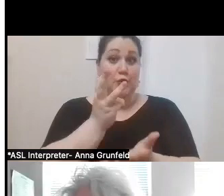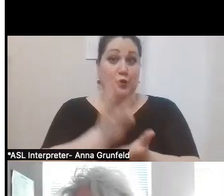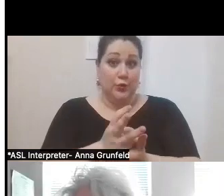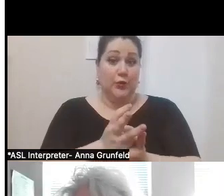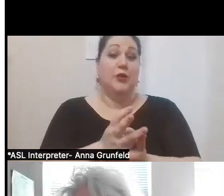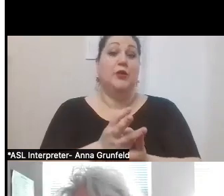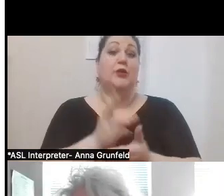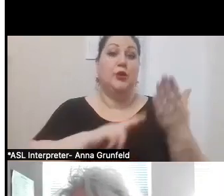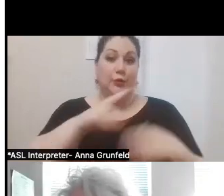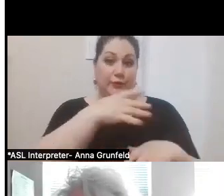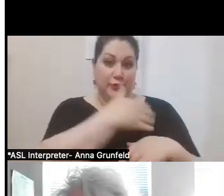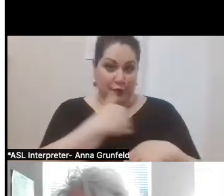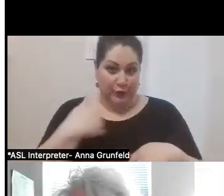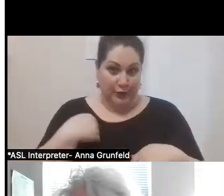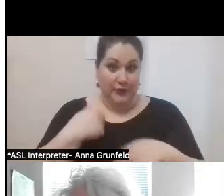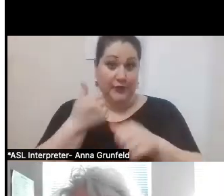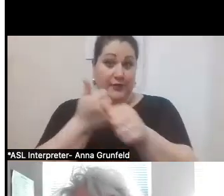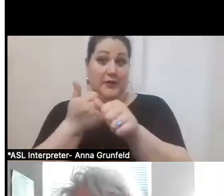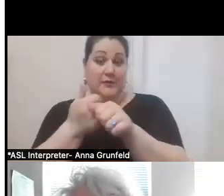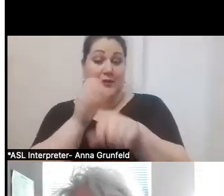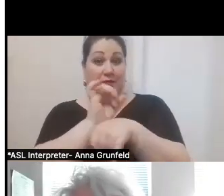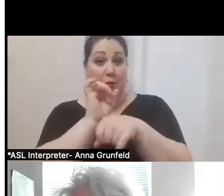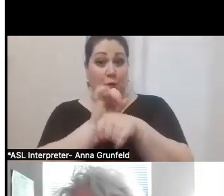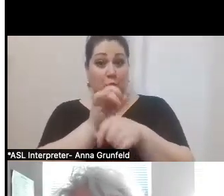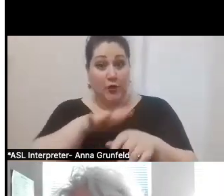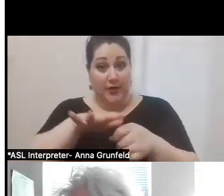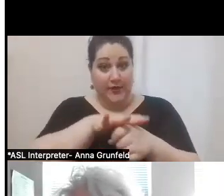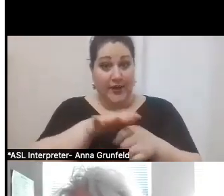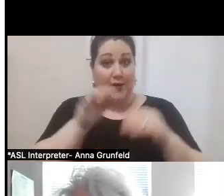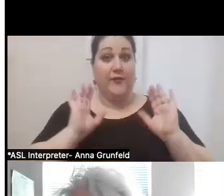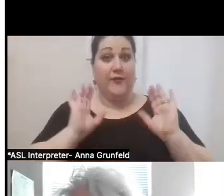developmental disabilities and child and adult mental health.